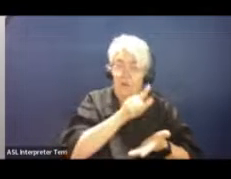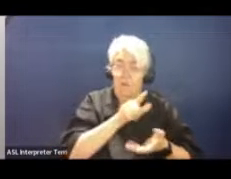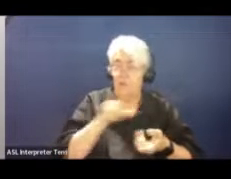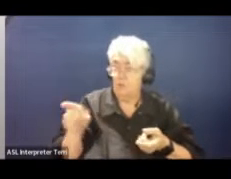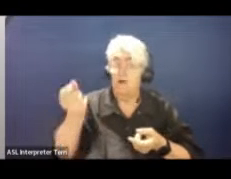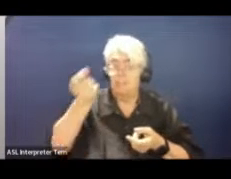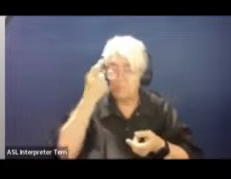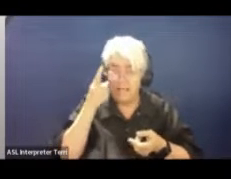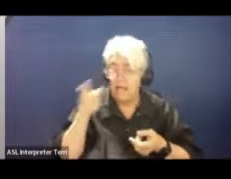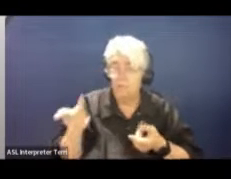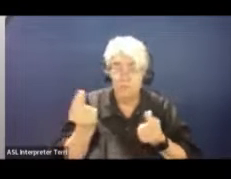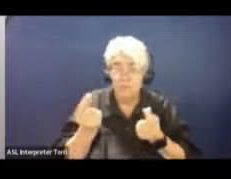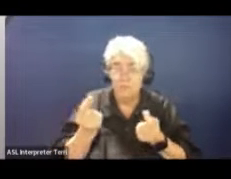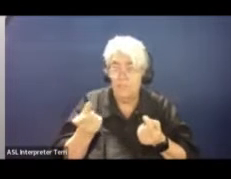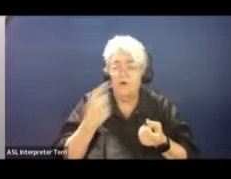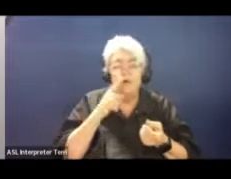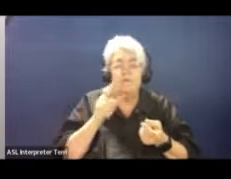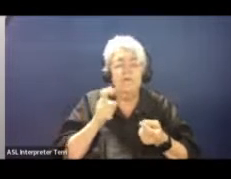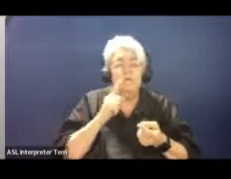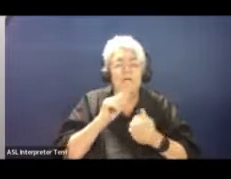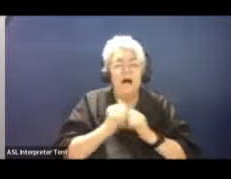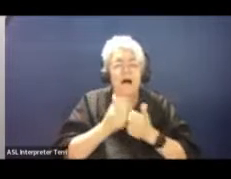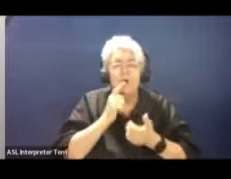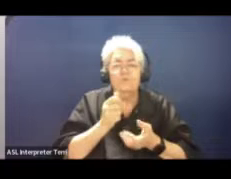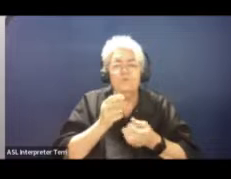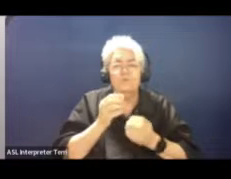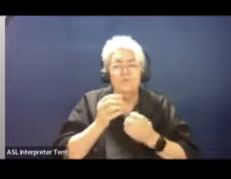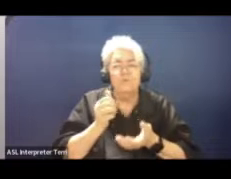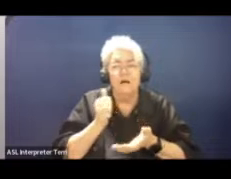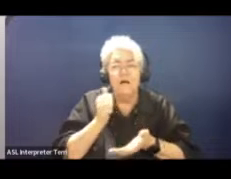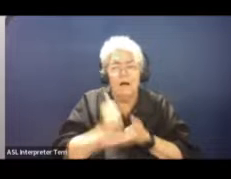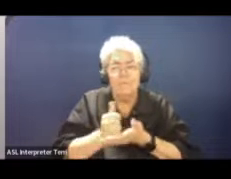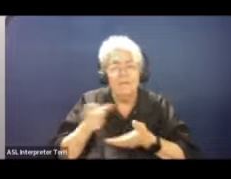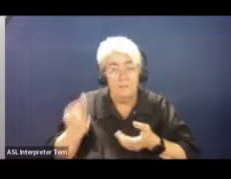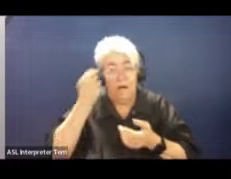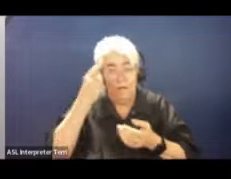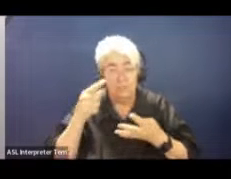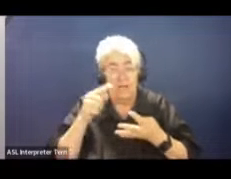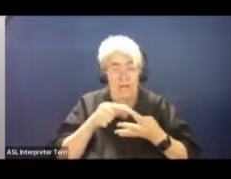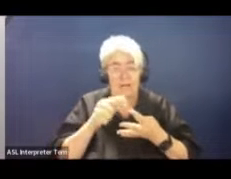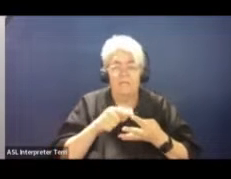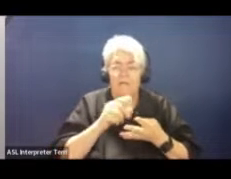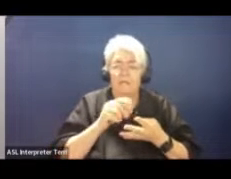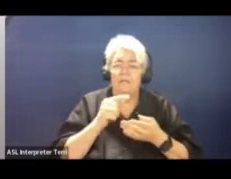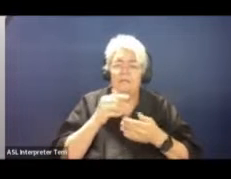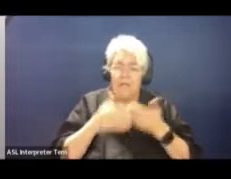need a restoration process to be fit to be legally heard. DIVERT court, which is if someone has